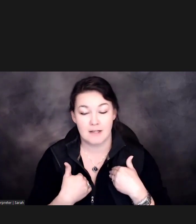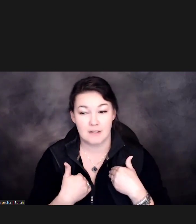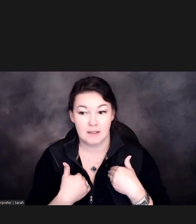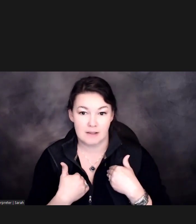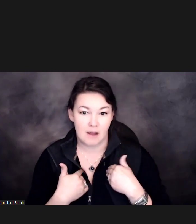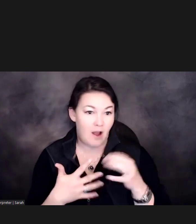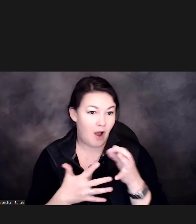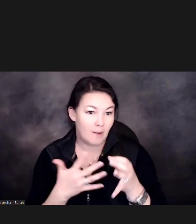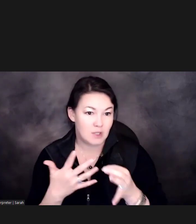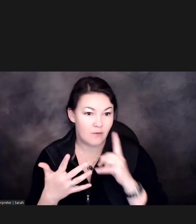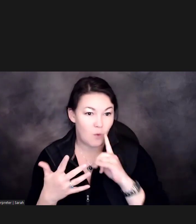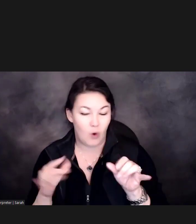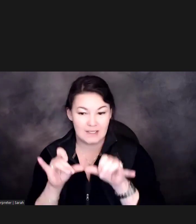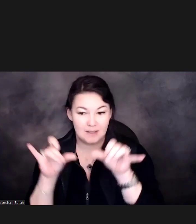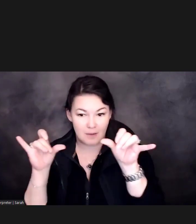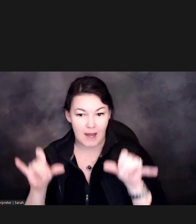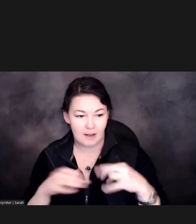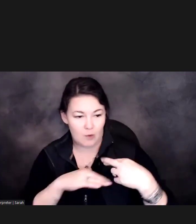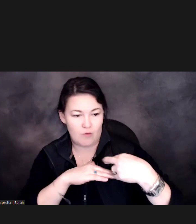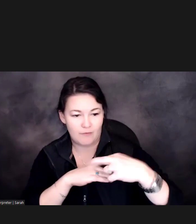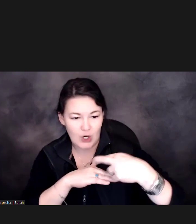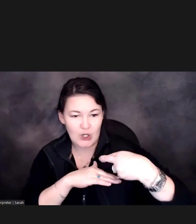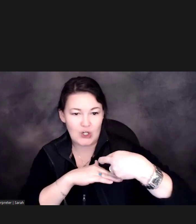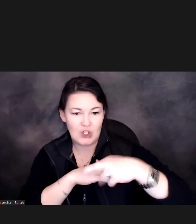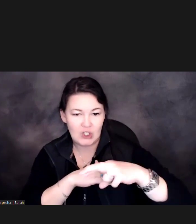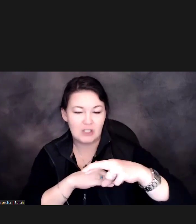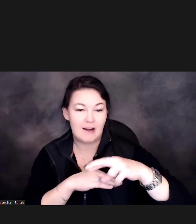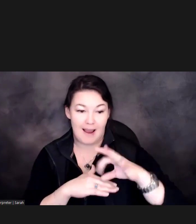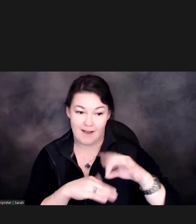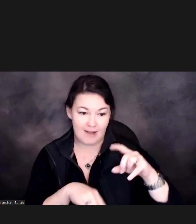have a means for systematically referring all of those, you know,